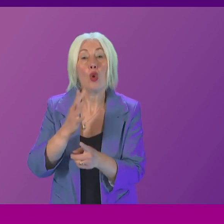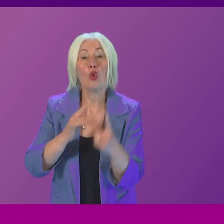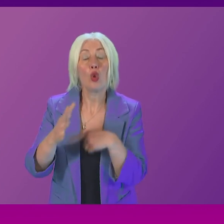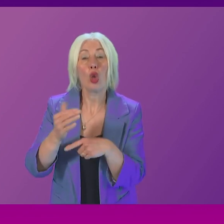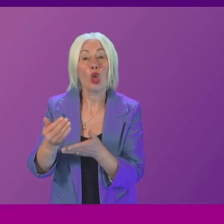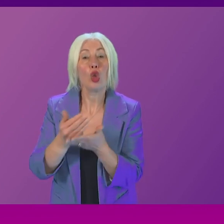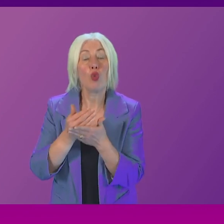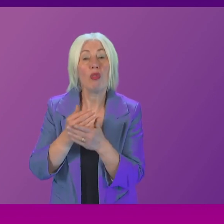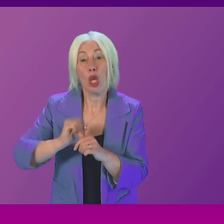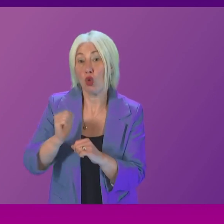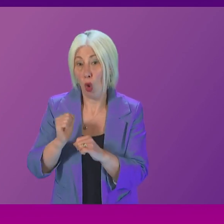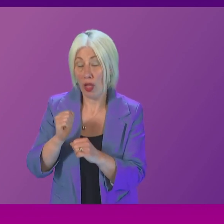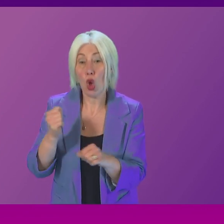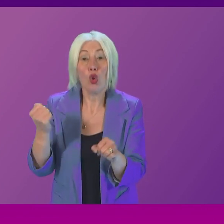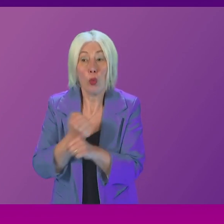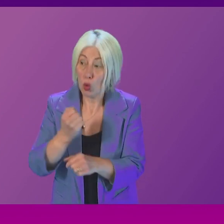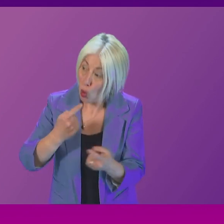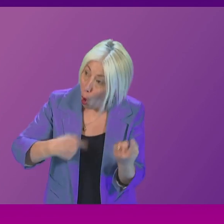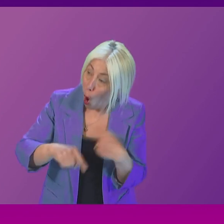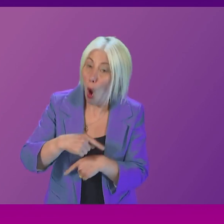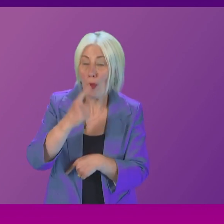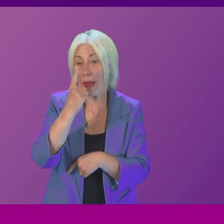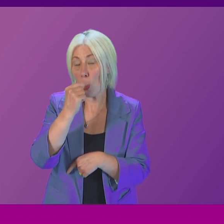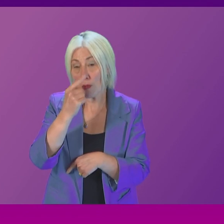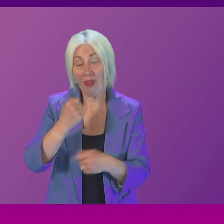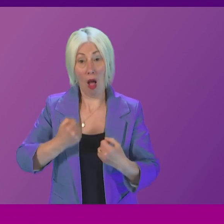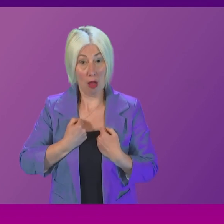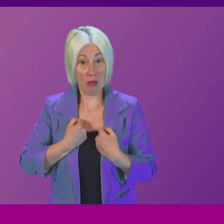We will do everything that we can, within our gift, to help with the cost of living